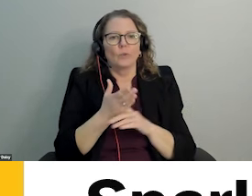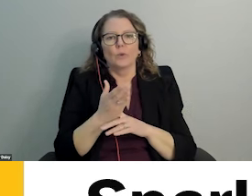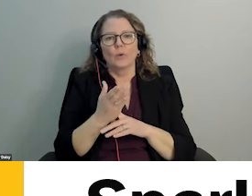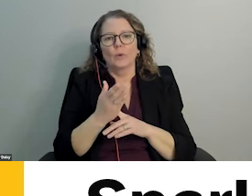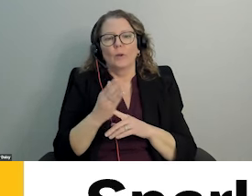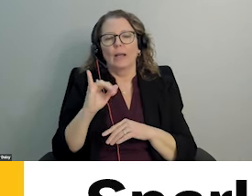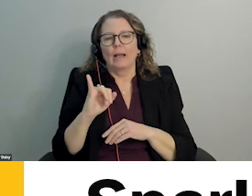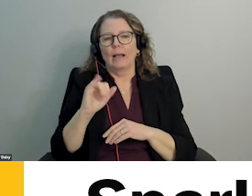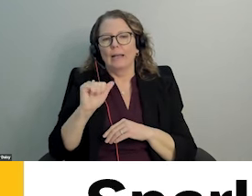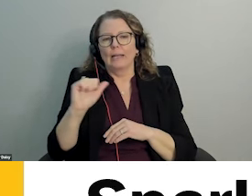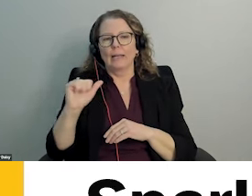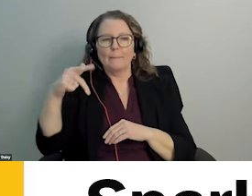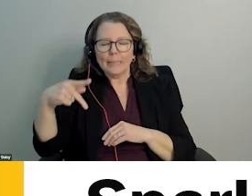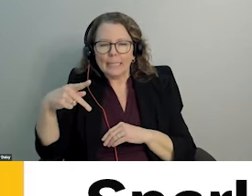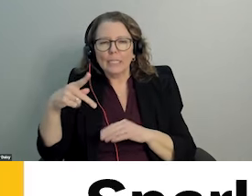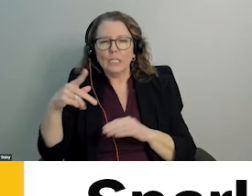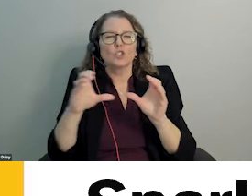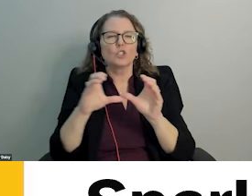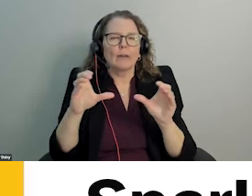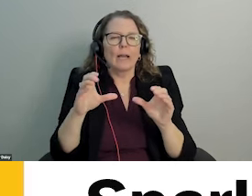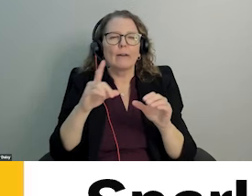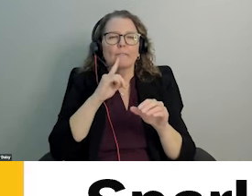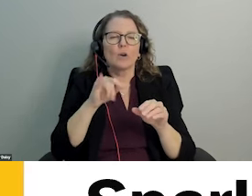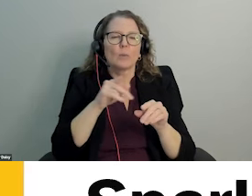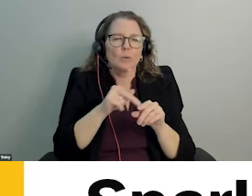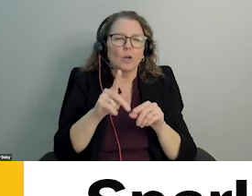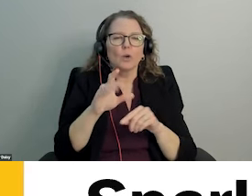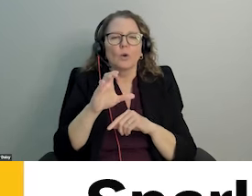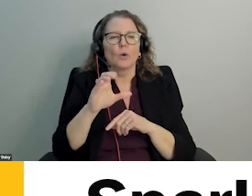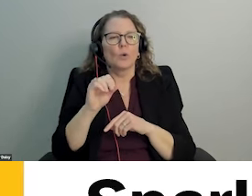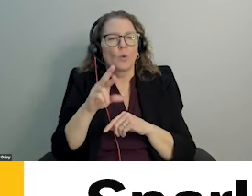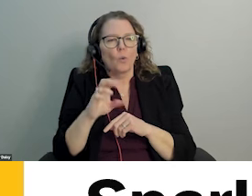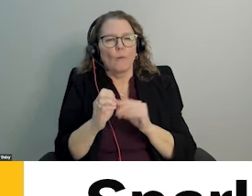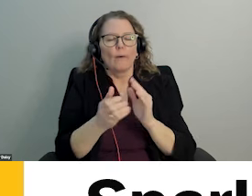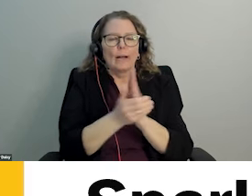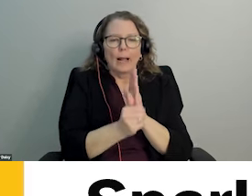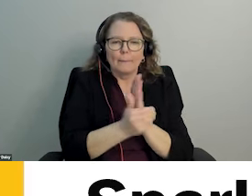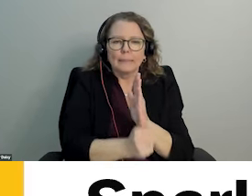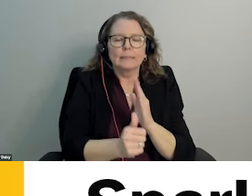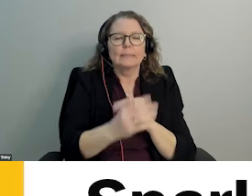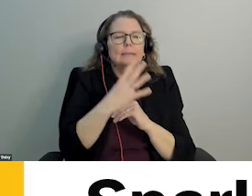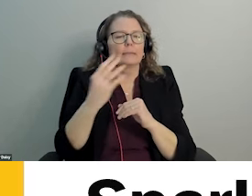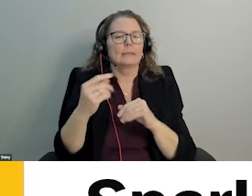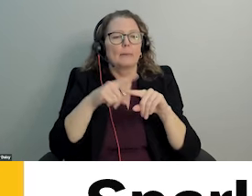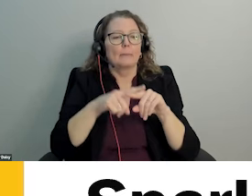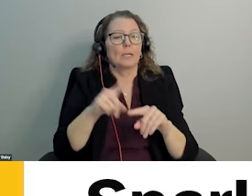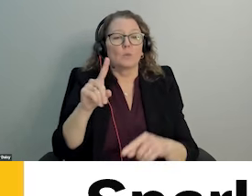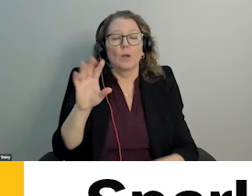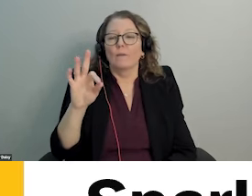as a certified practitioner of accessibility core competencies. And I'm based in Ferndale, Michigan,